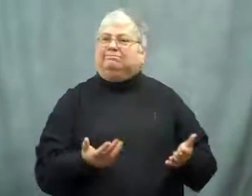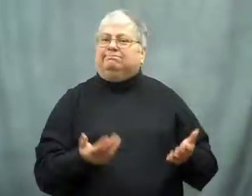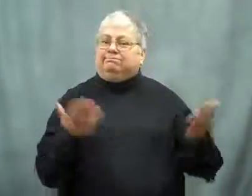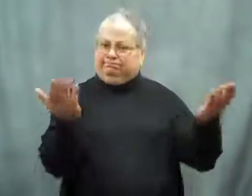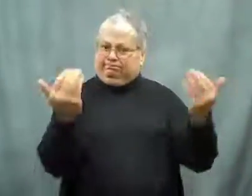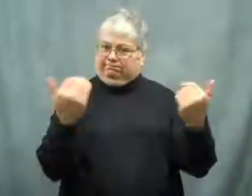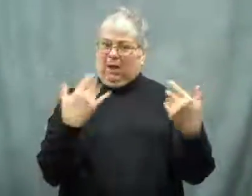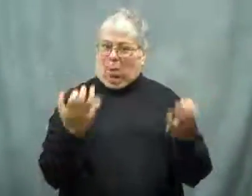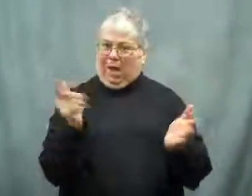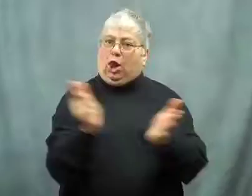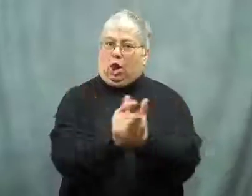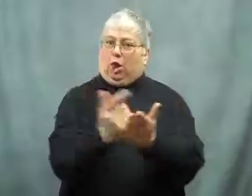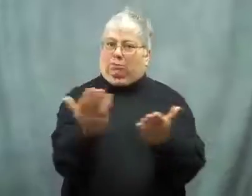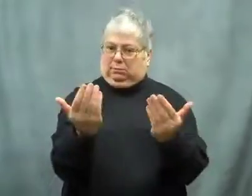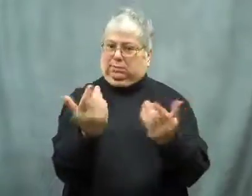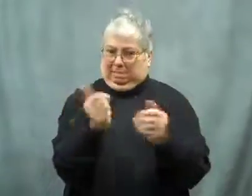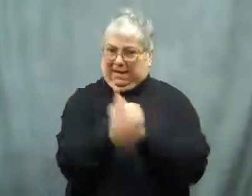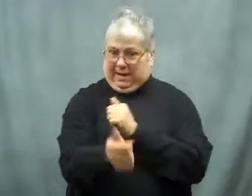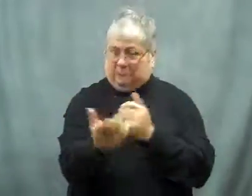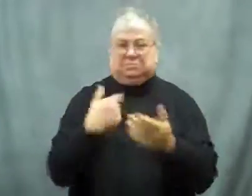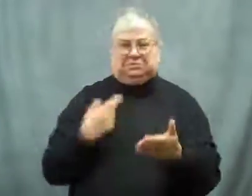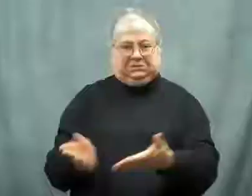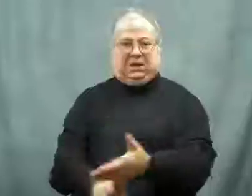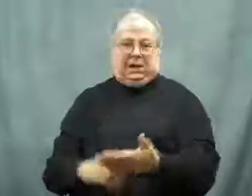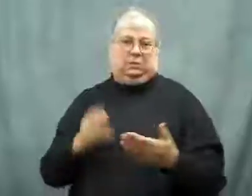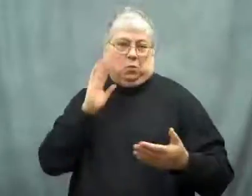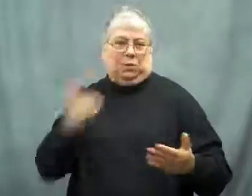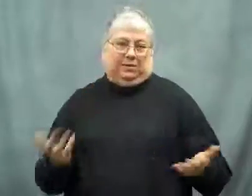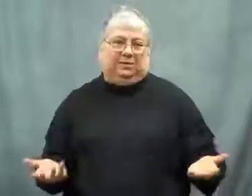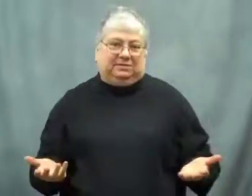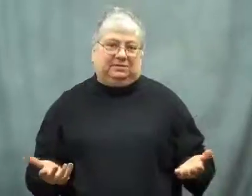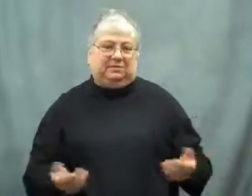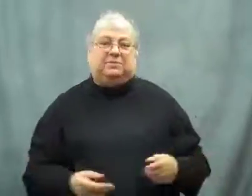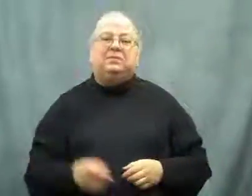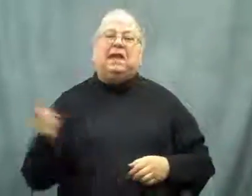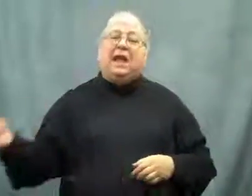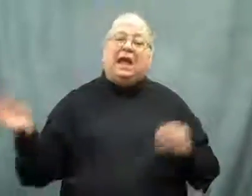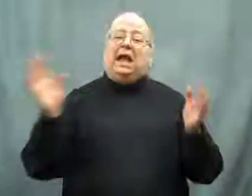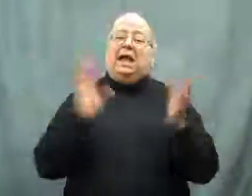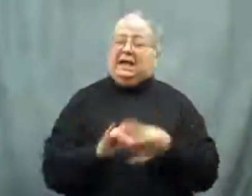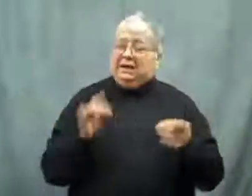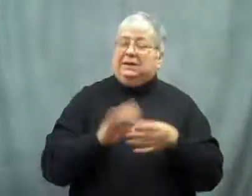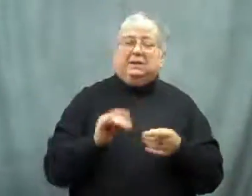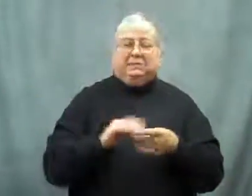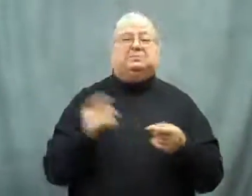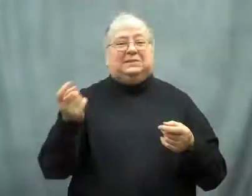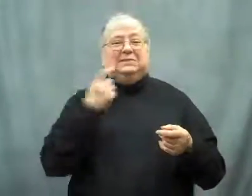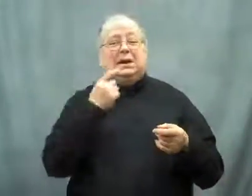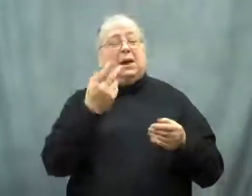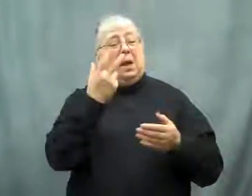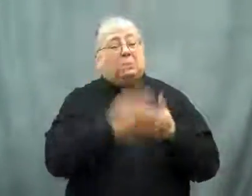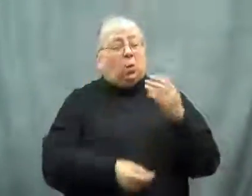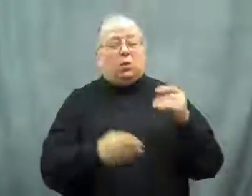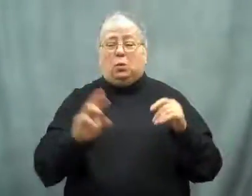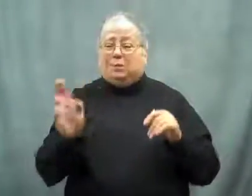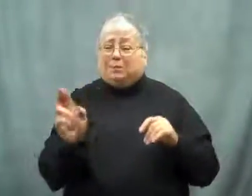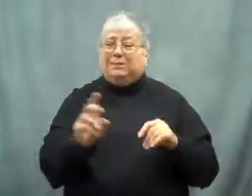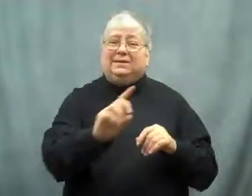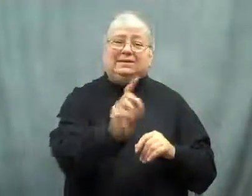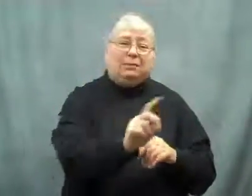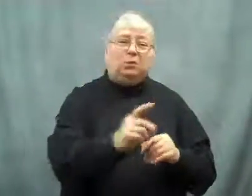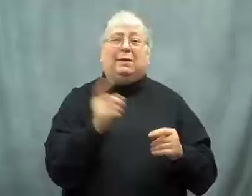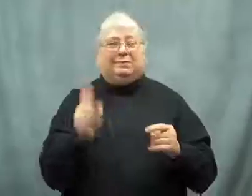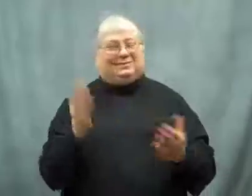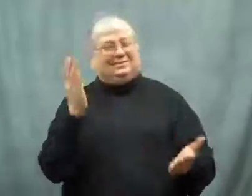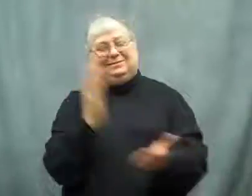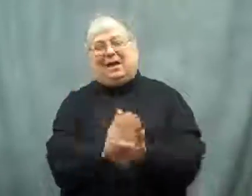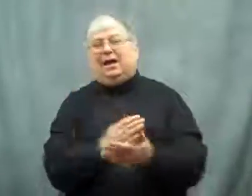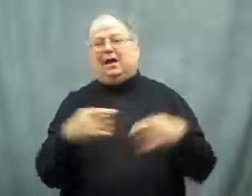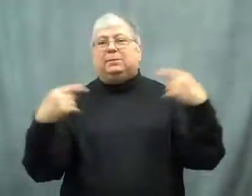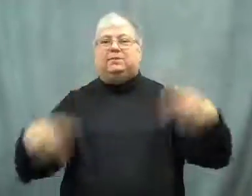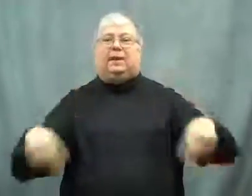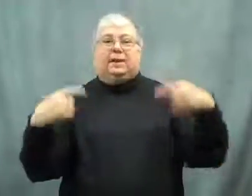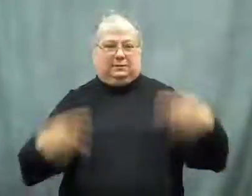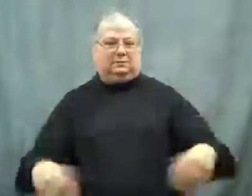He said, "Send me the bill, I'll sign it."